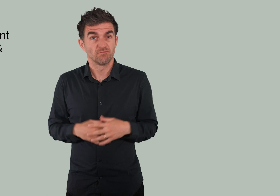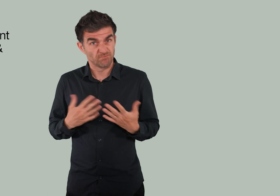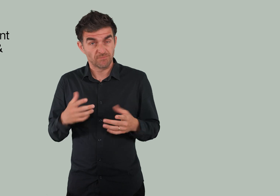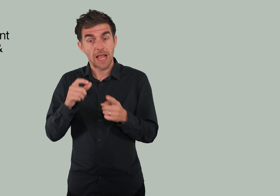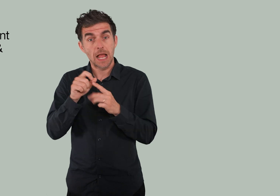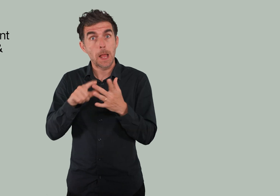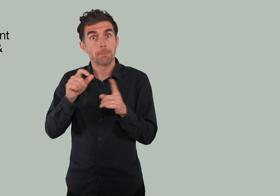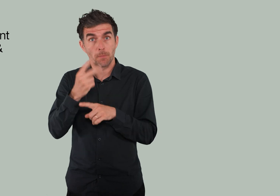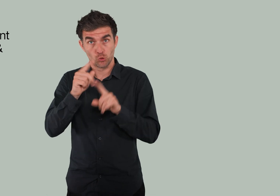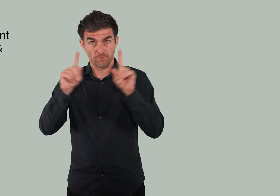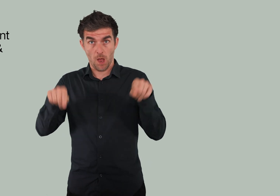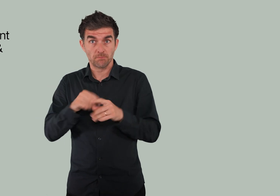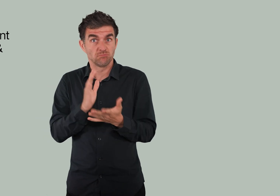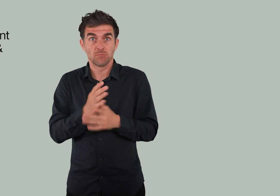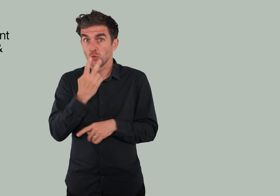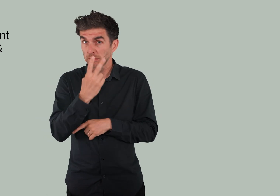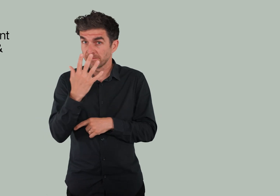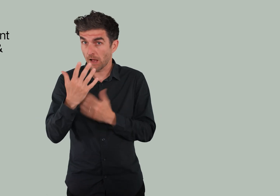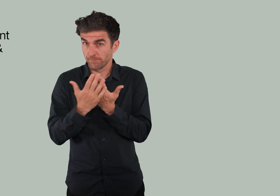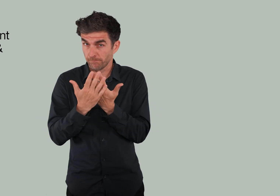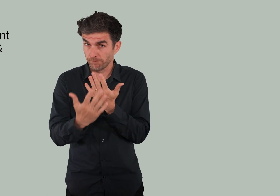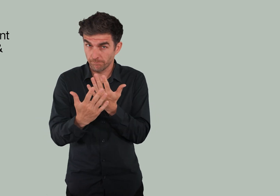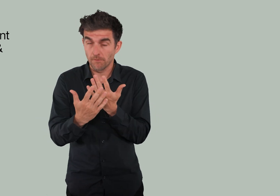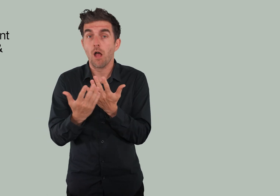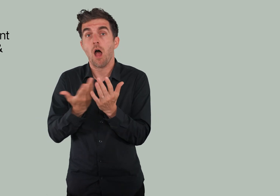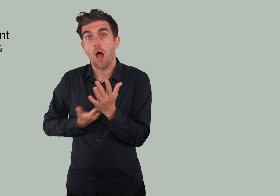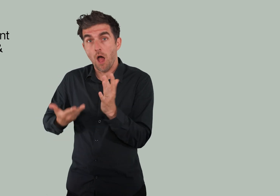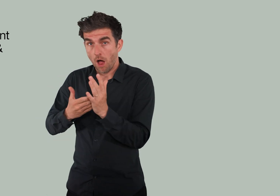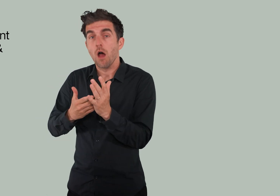The PIP2 form is 25 pages and the accompanying